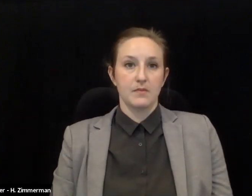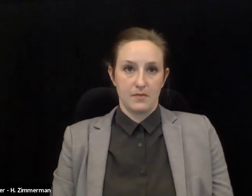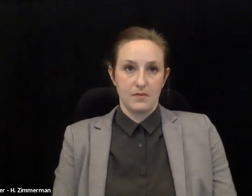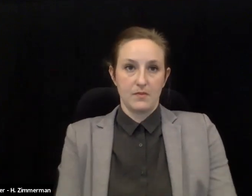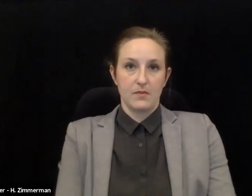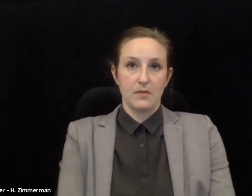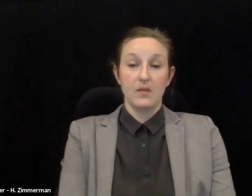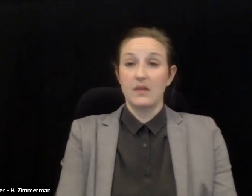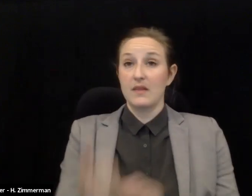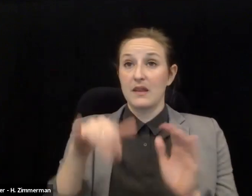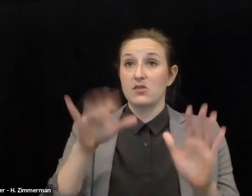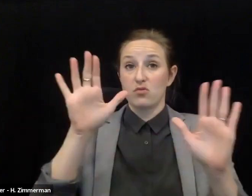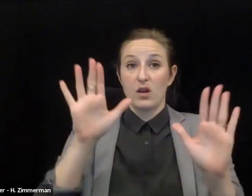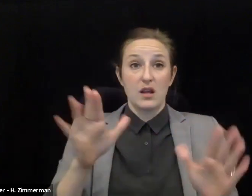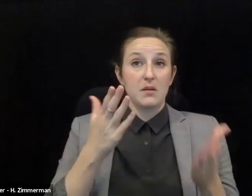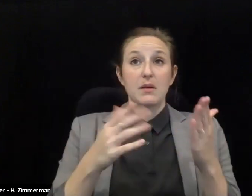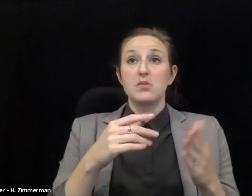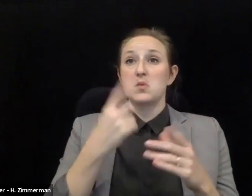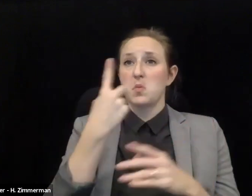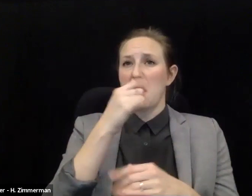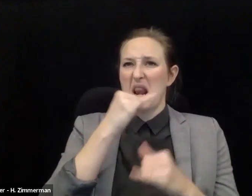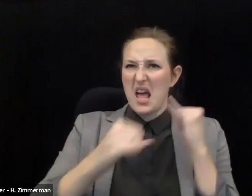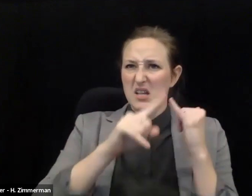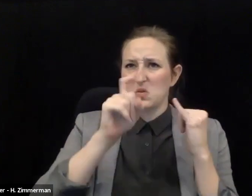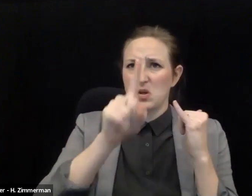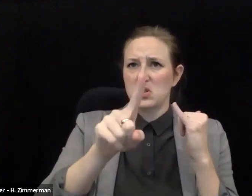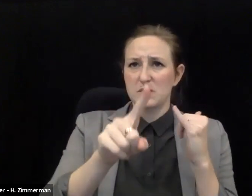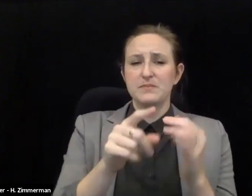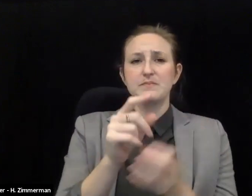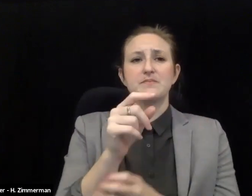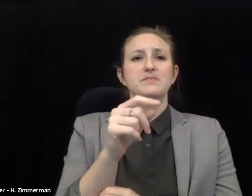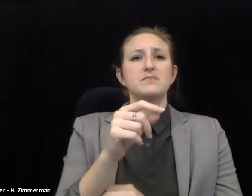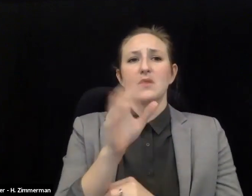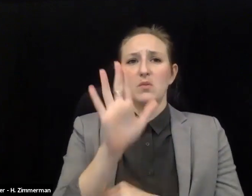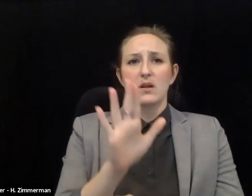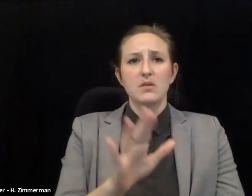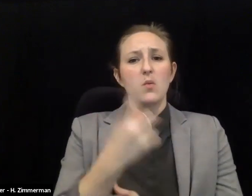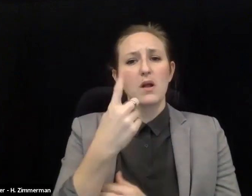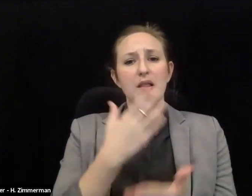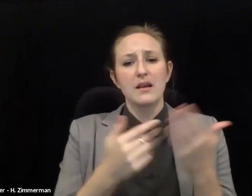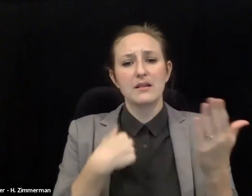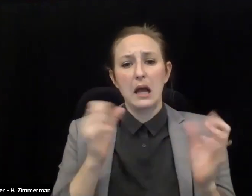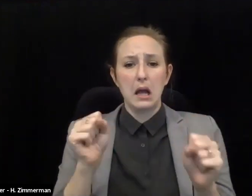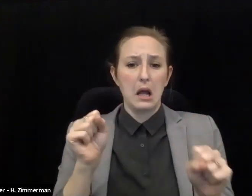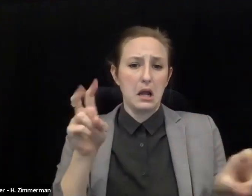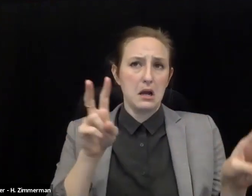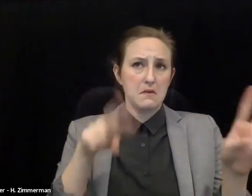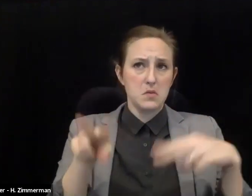Justin Harford: That's great. Maybe just like one closing question. That's one of the things I've kind of observed, I could see how I could see having